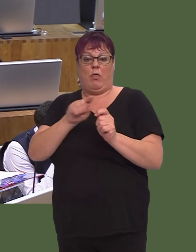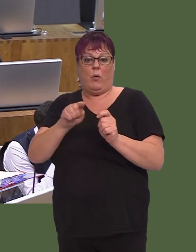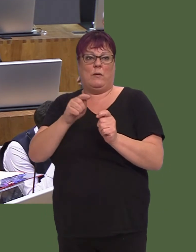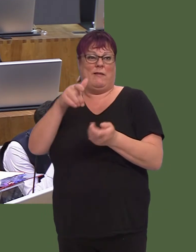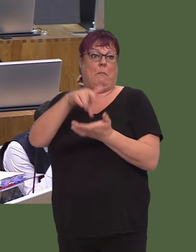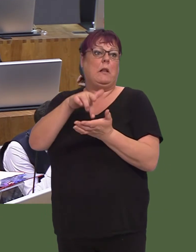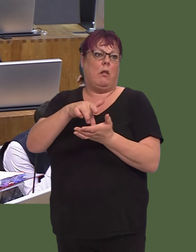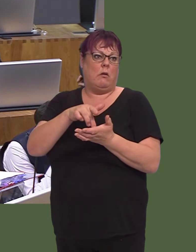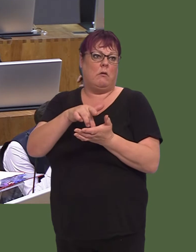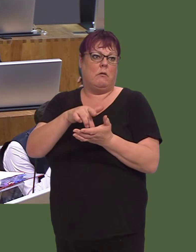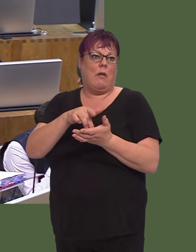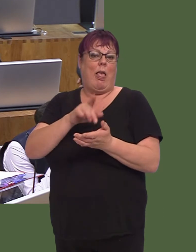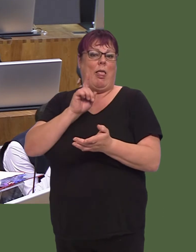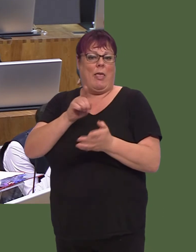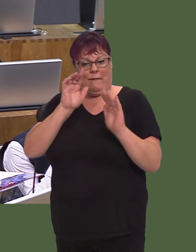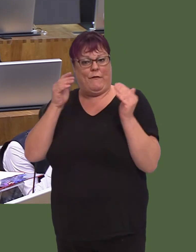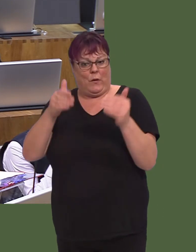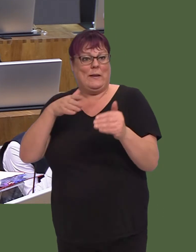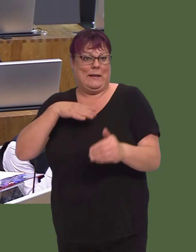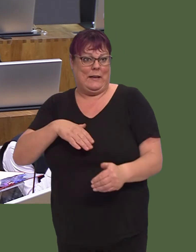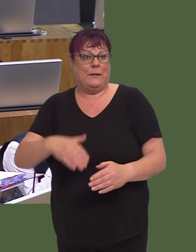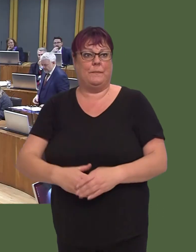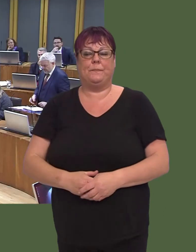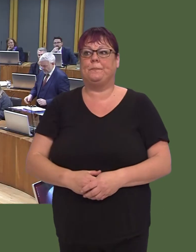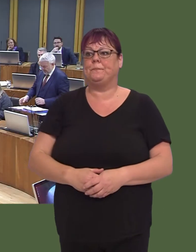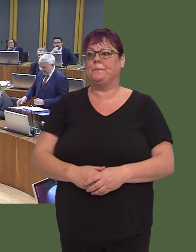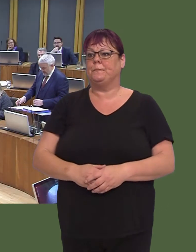I think that's where we have to ensure that no gap exists.